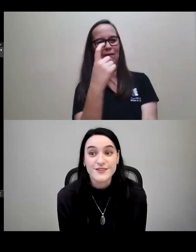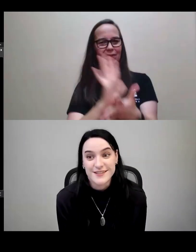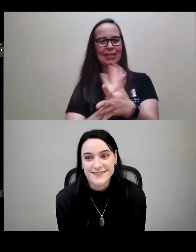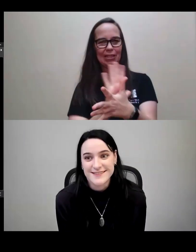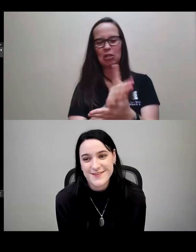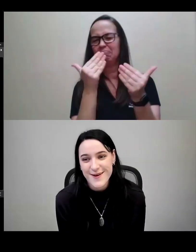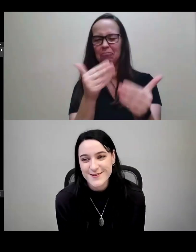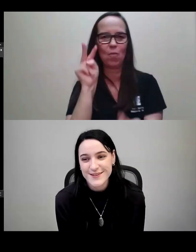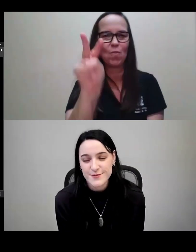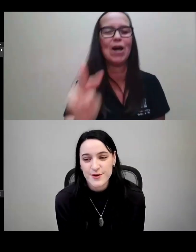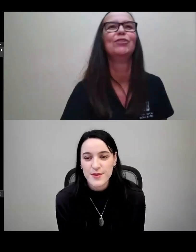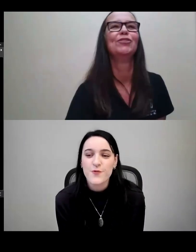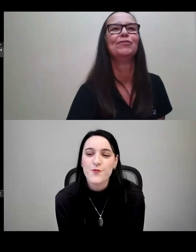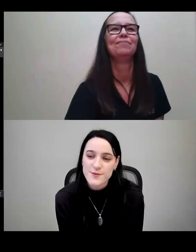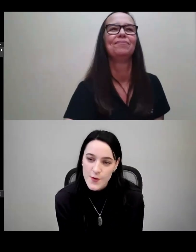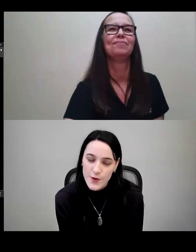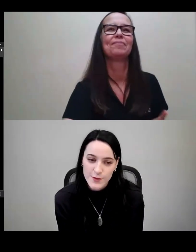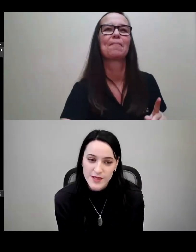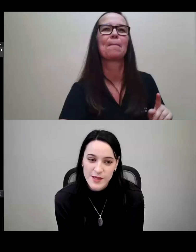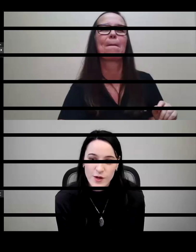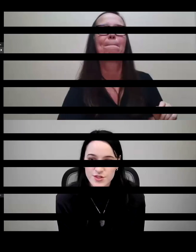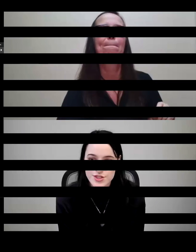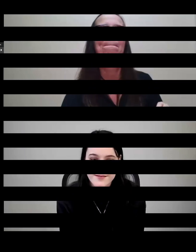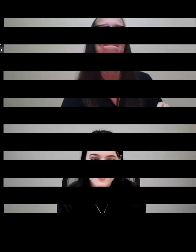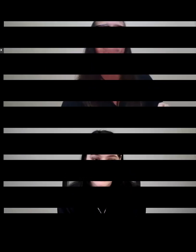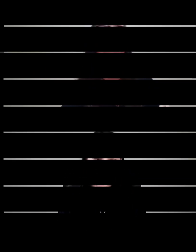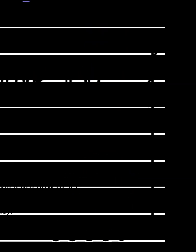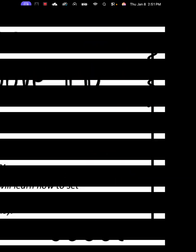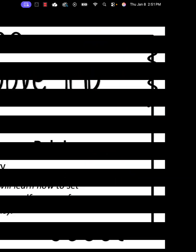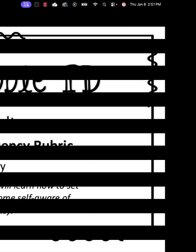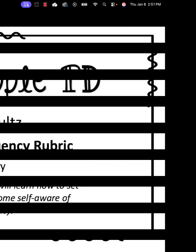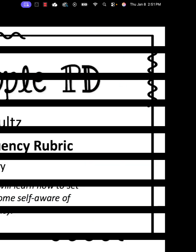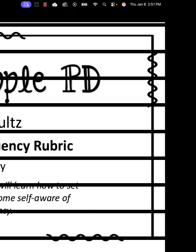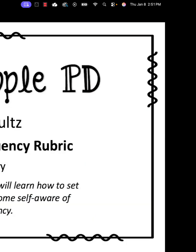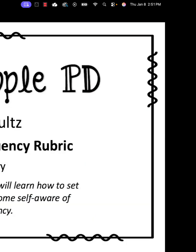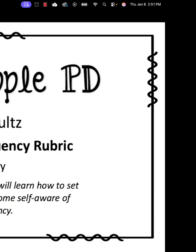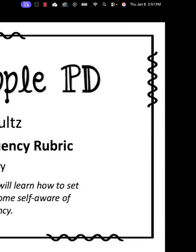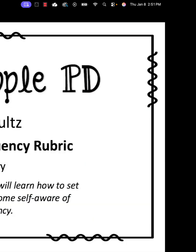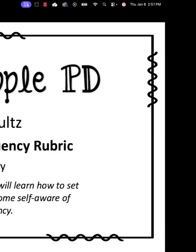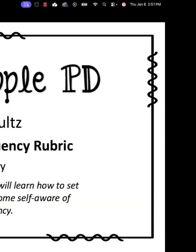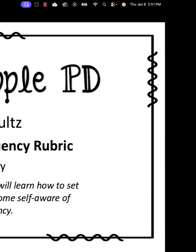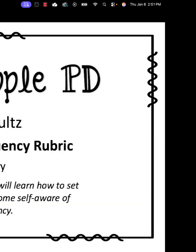They're all good. They're all good, but I'll pick one more that we can watch together.